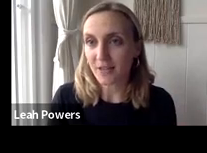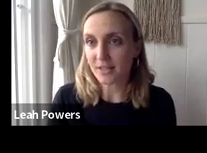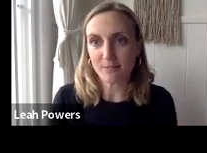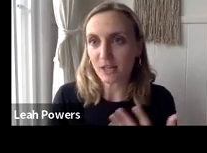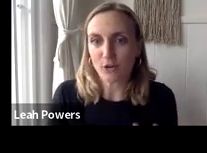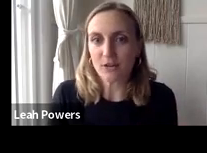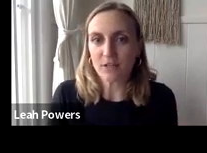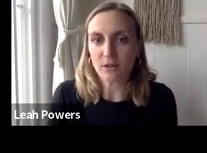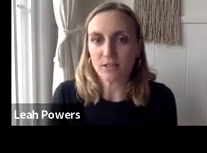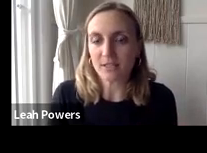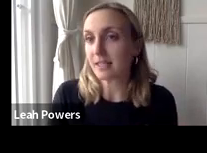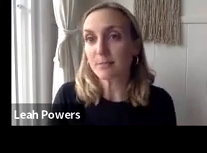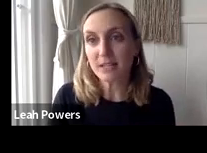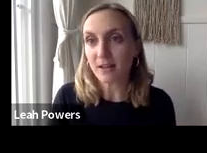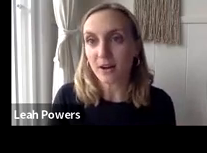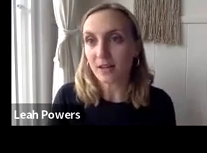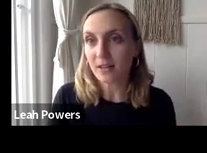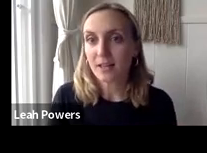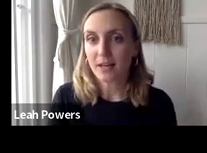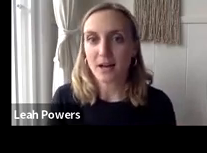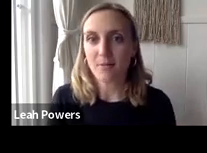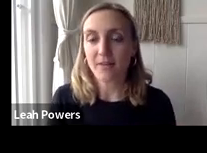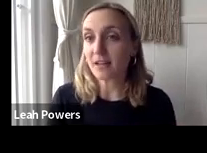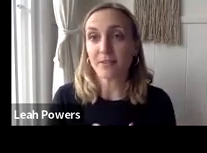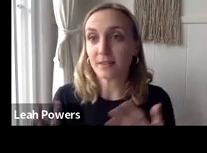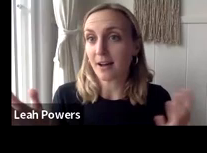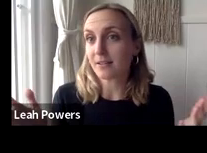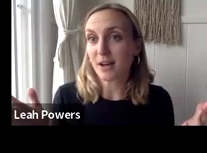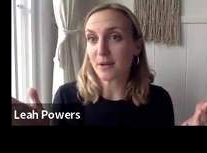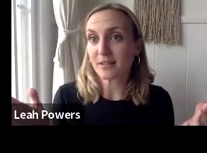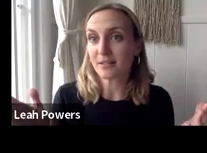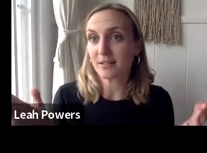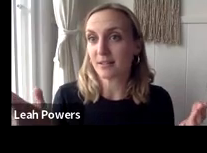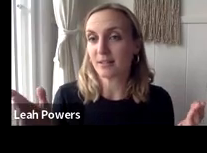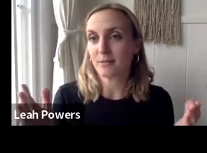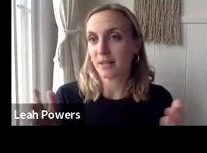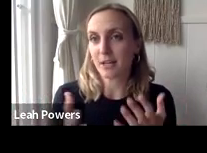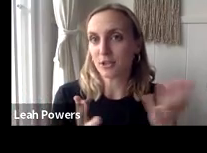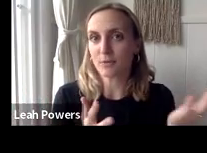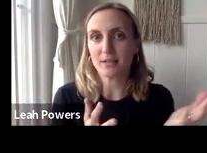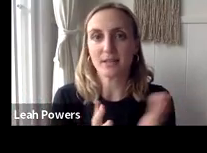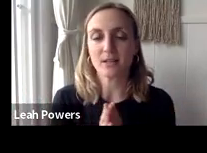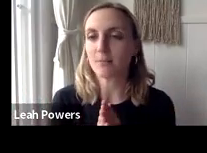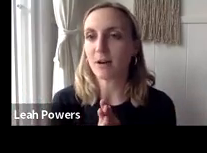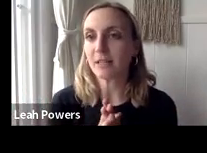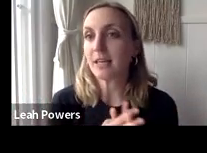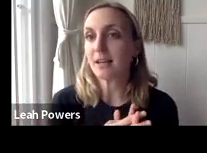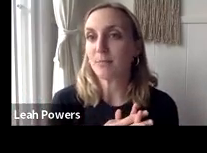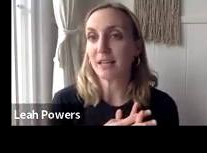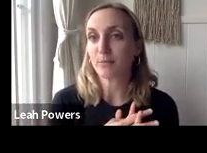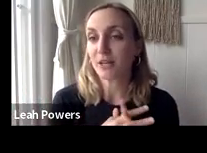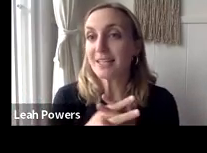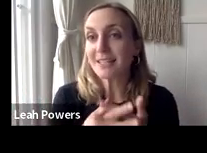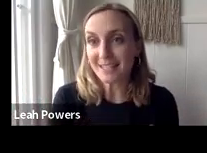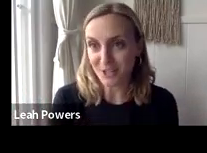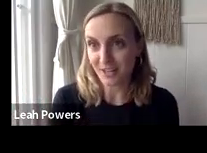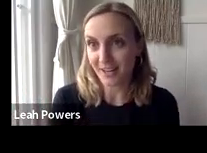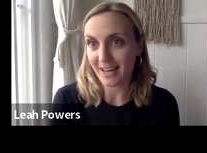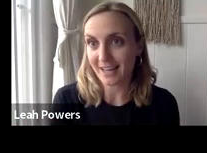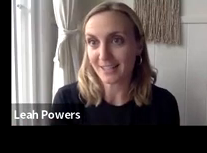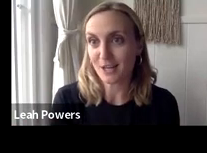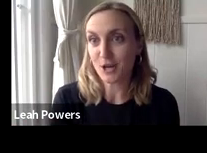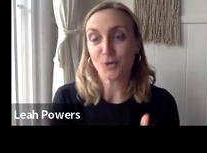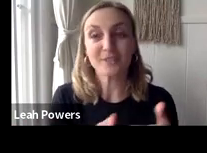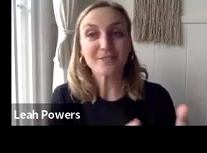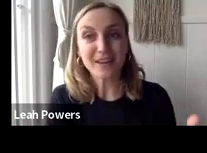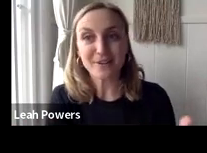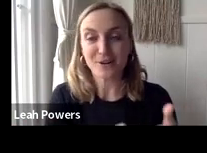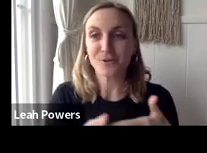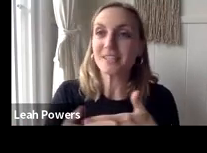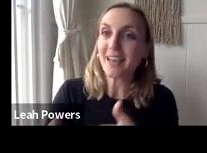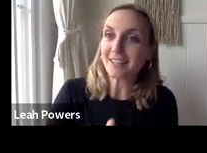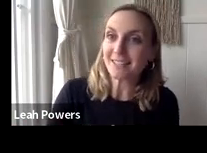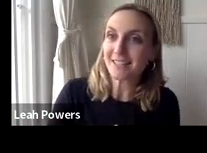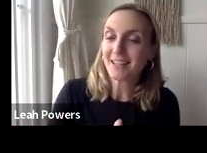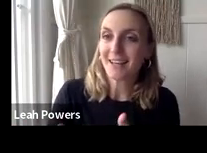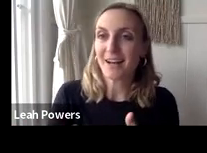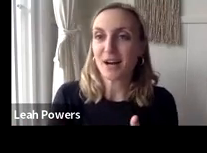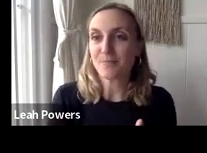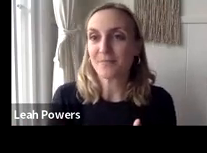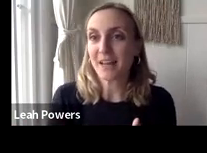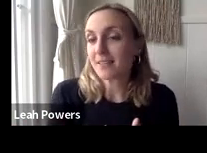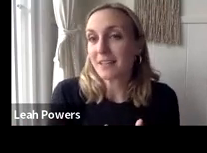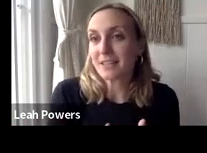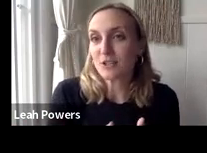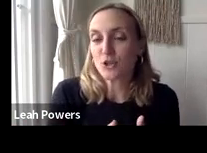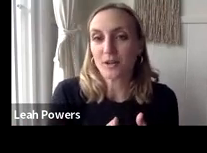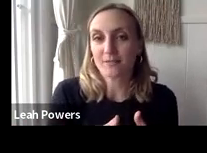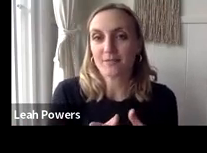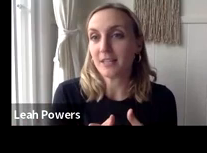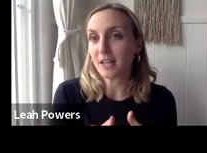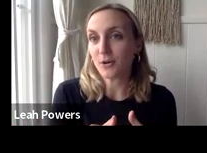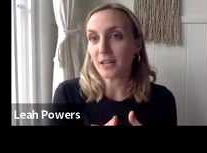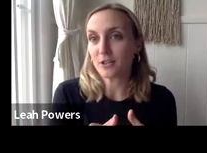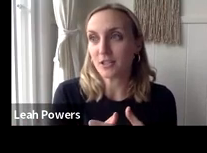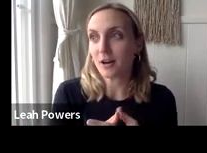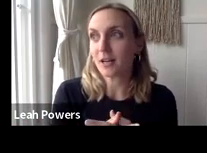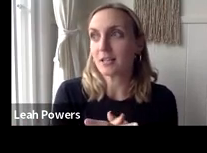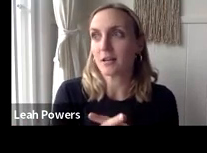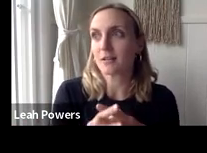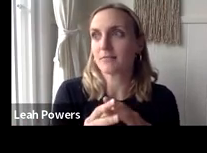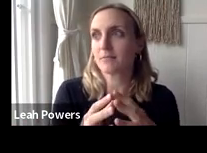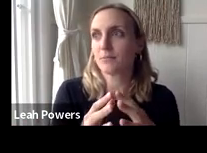Leah: I thought it seemed like a great resource. It's 6 min long. And they cover a lot of topics the like I just read. They talk about iel being put into the dictionary and who's in favor? Who's against and I think this short video can just already start